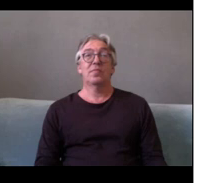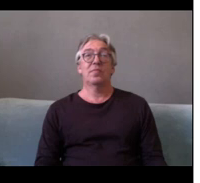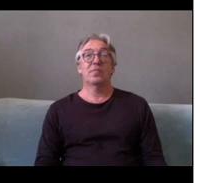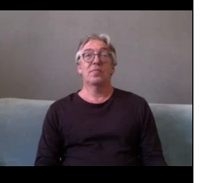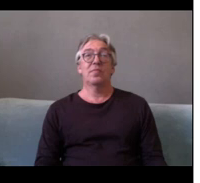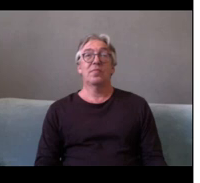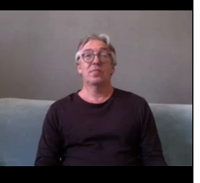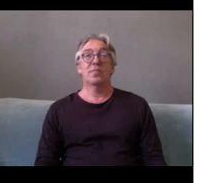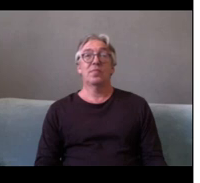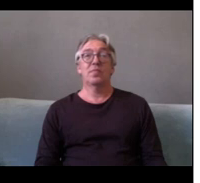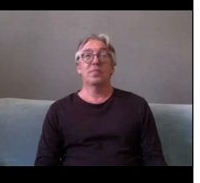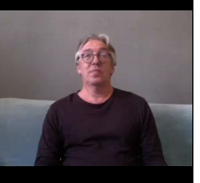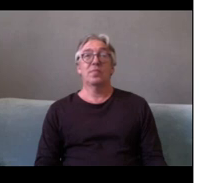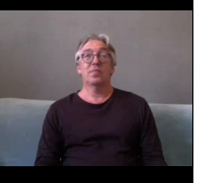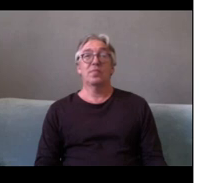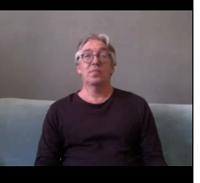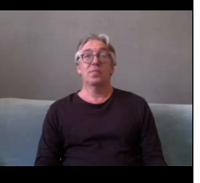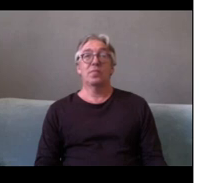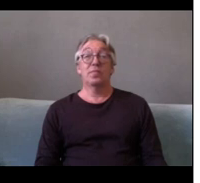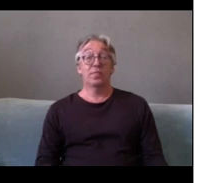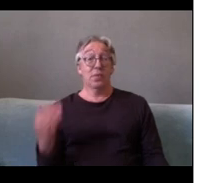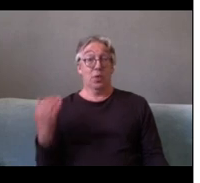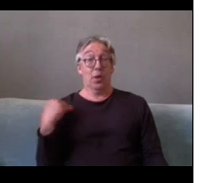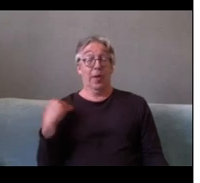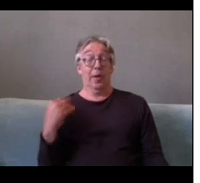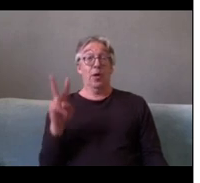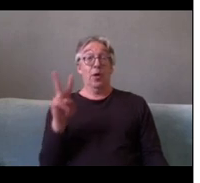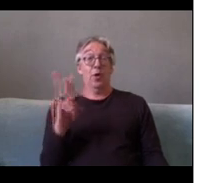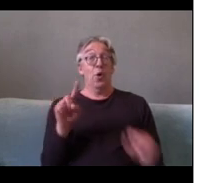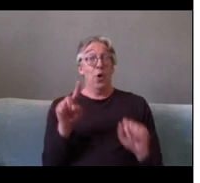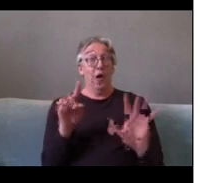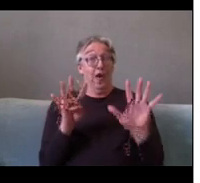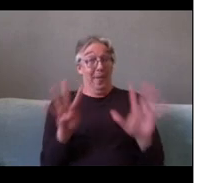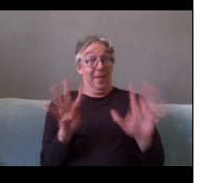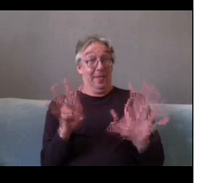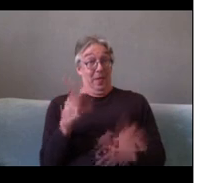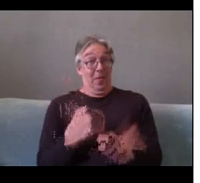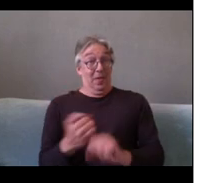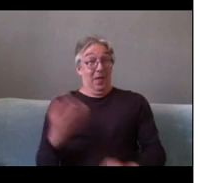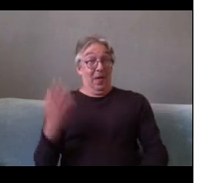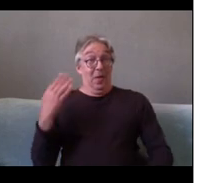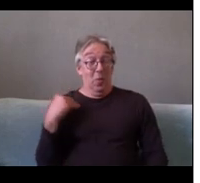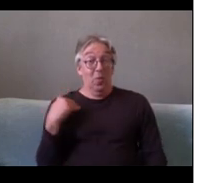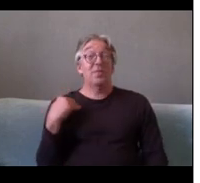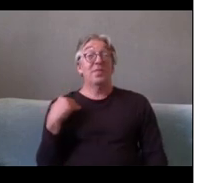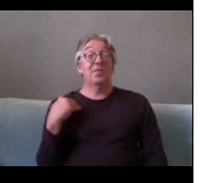In 2019, we enumerated the population five years and above